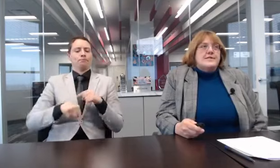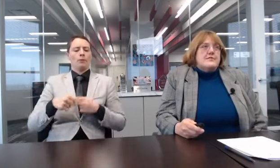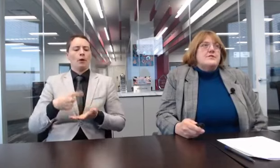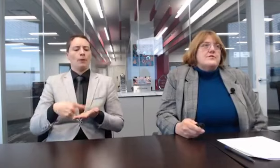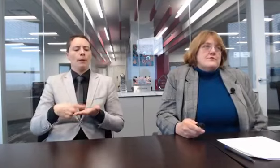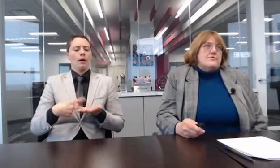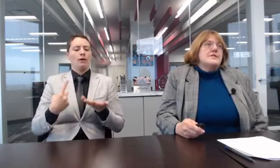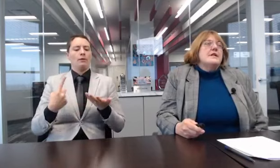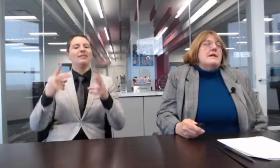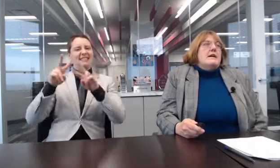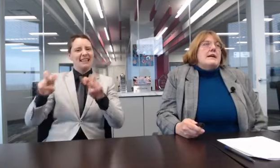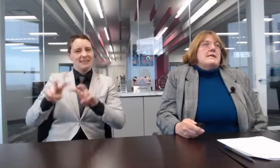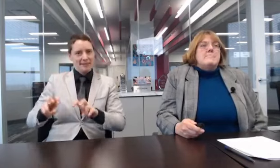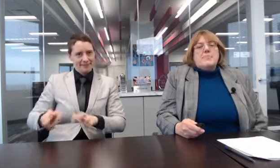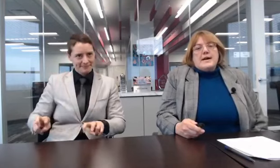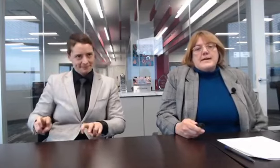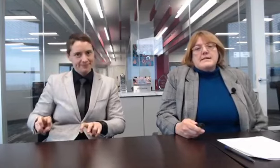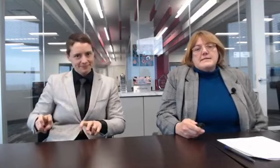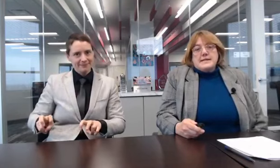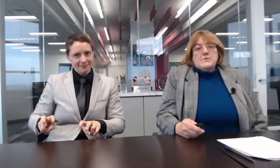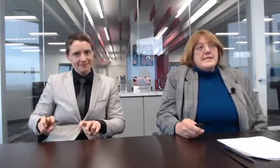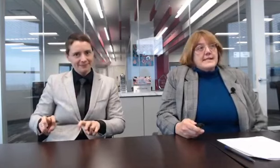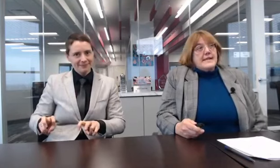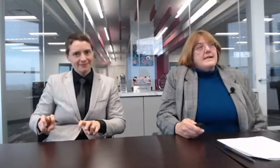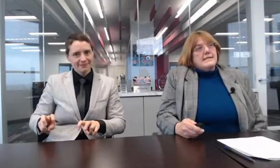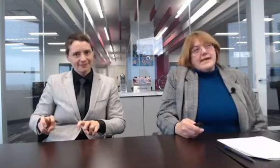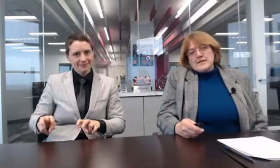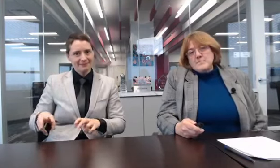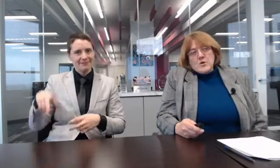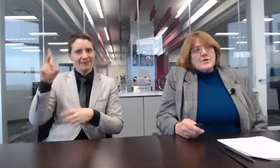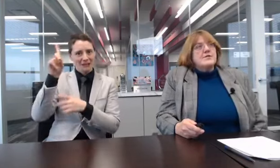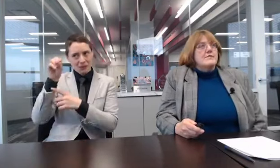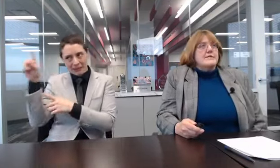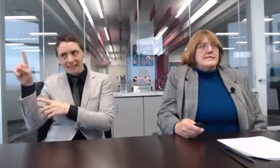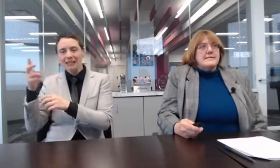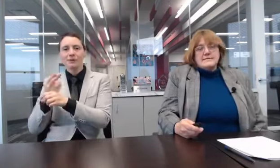that are used by DODD and County Boards to assess